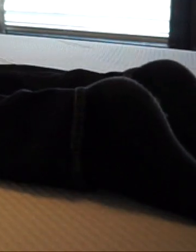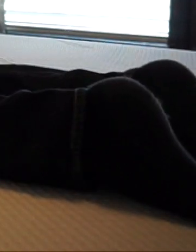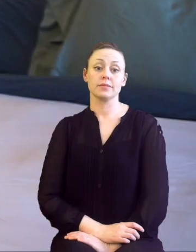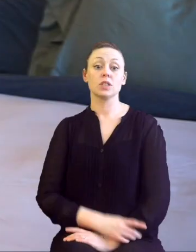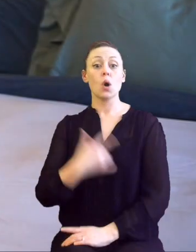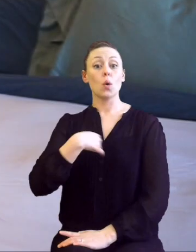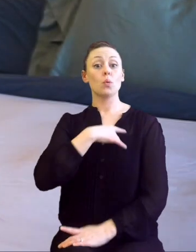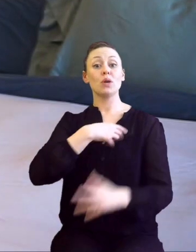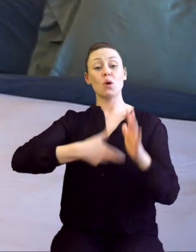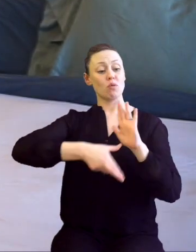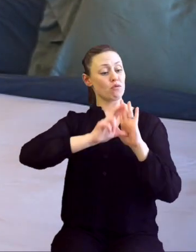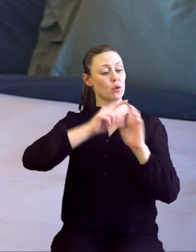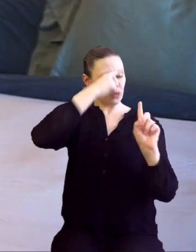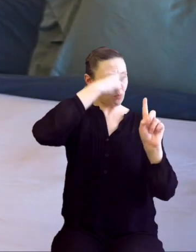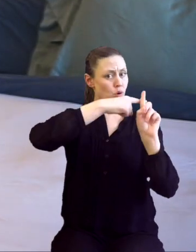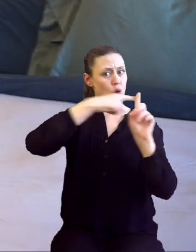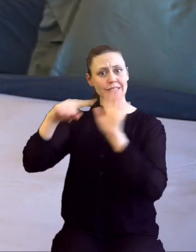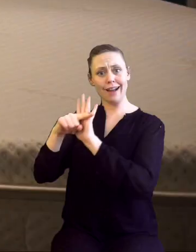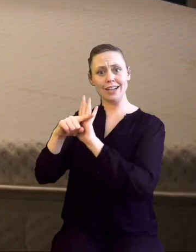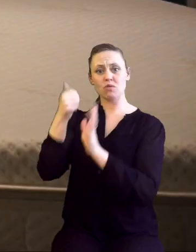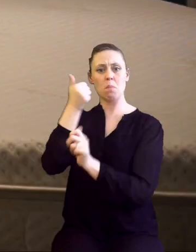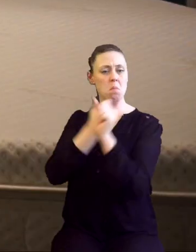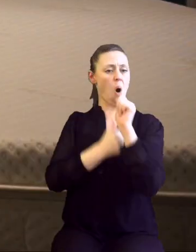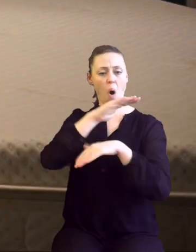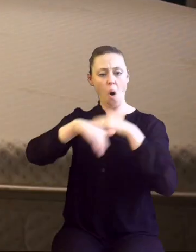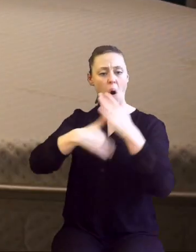We will go through the pros and cons of each mattress style so you can be